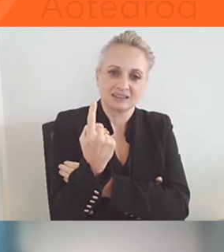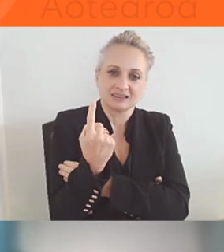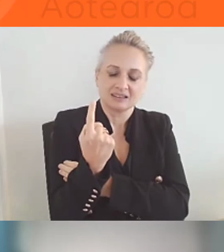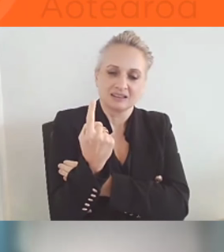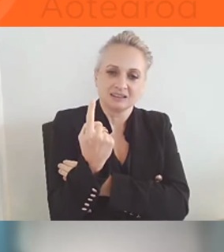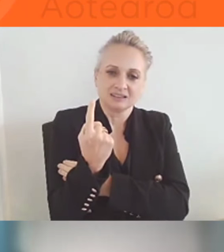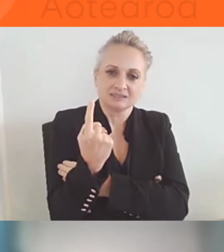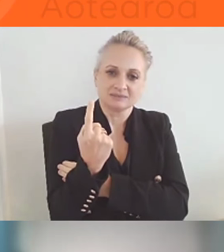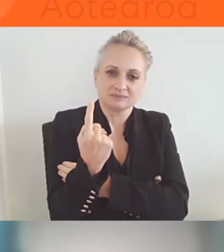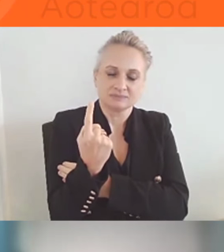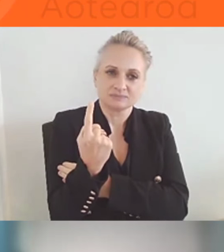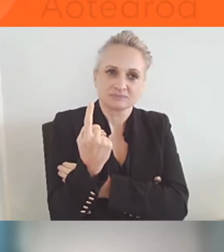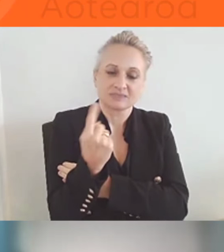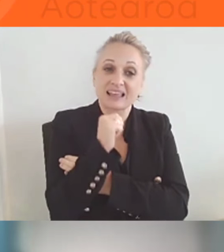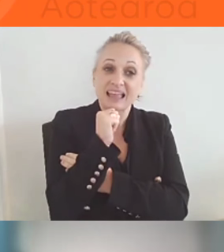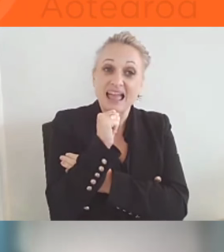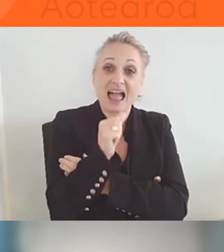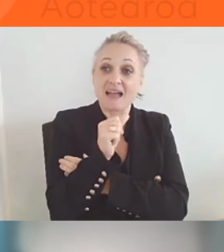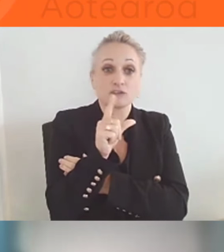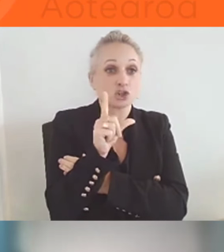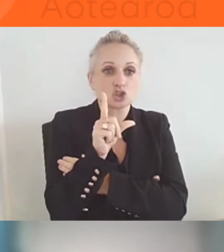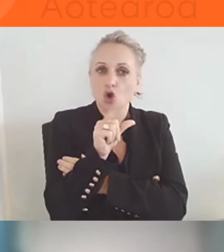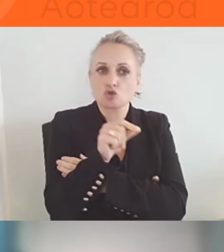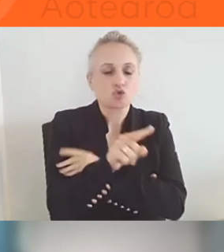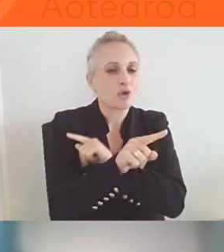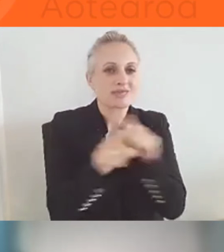the status quo, because ultimately the interested parties are just